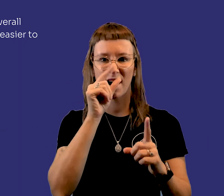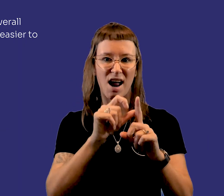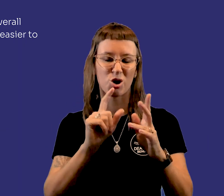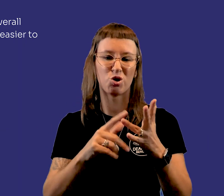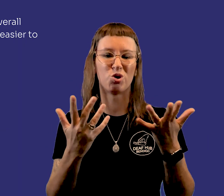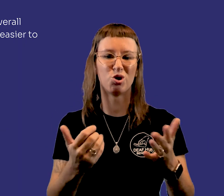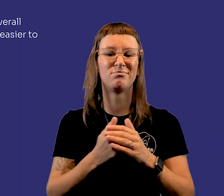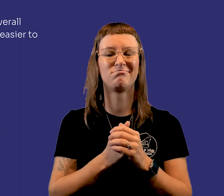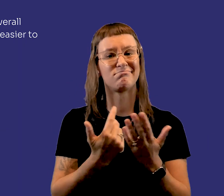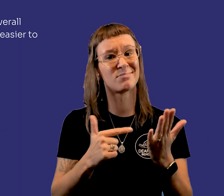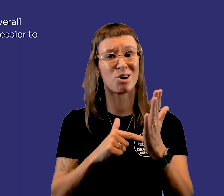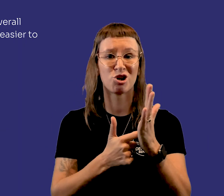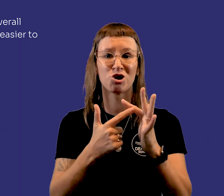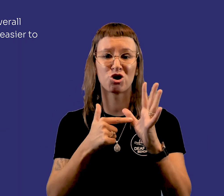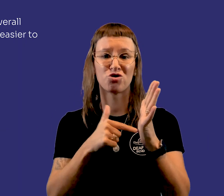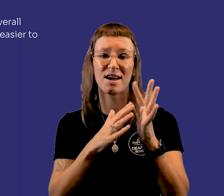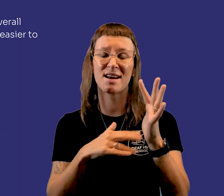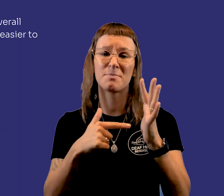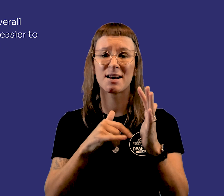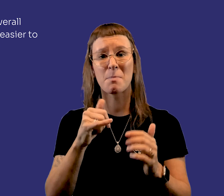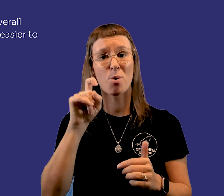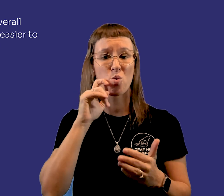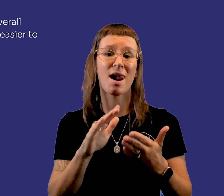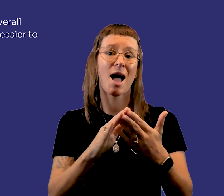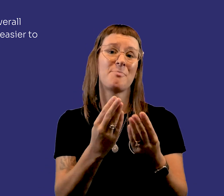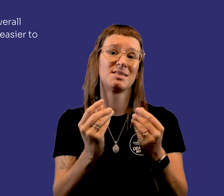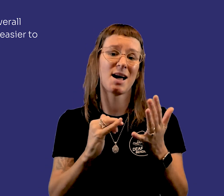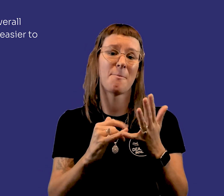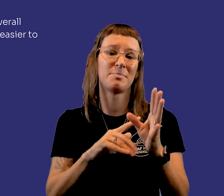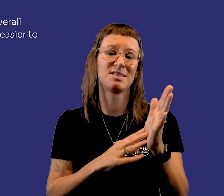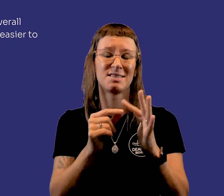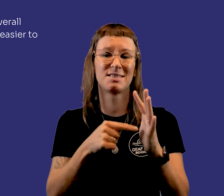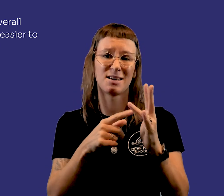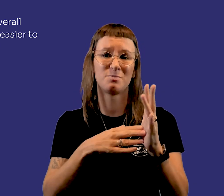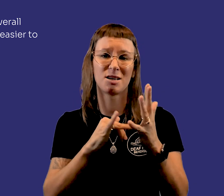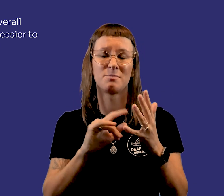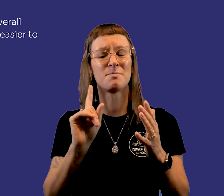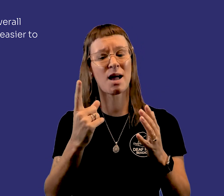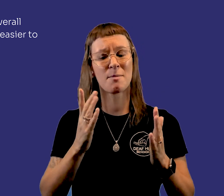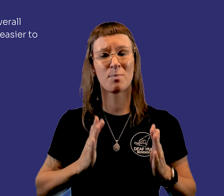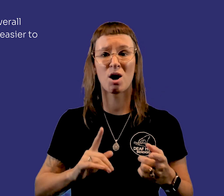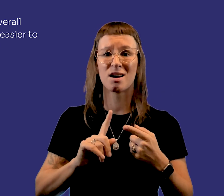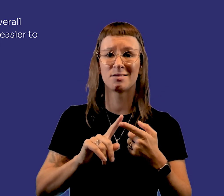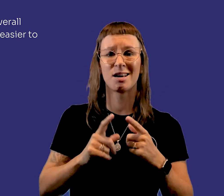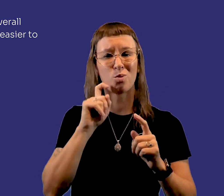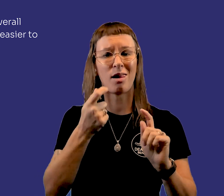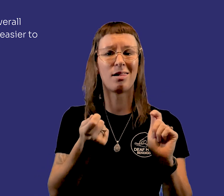So, what can you do about your symptoms? Treatments may help some symptoms, but the changes that menopause brings will still occur.